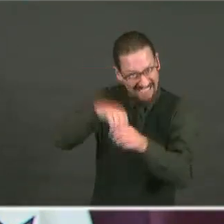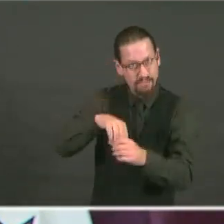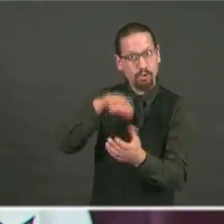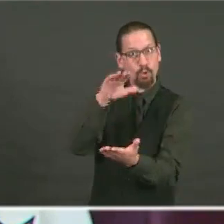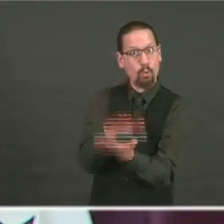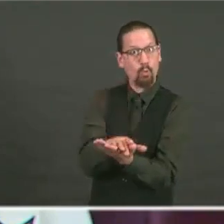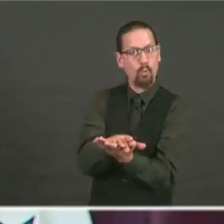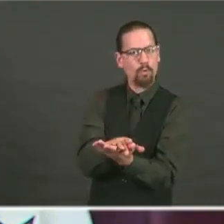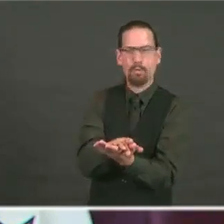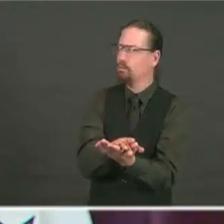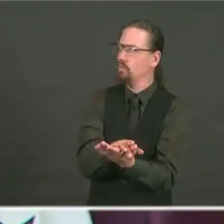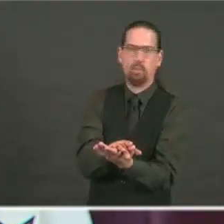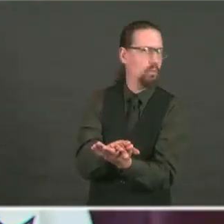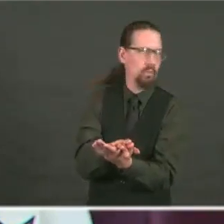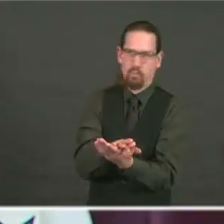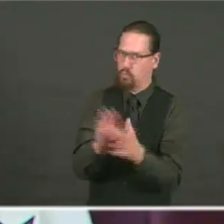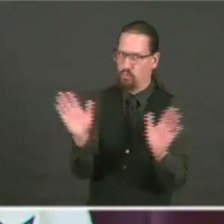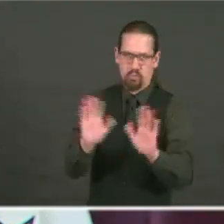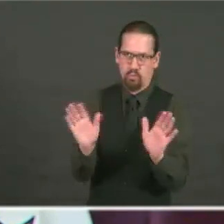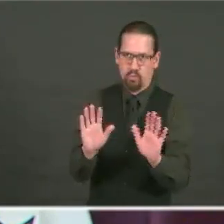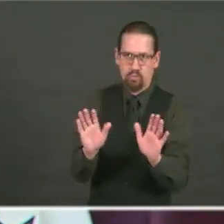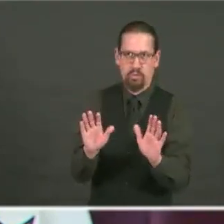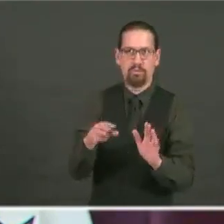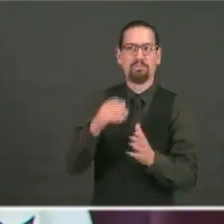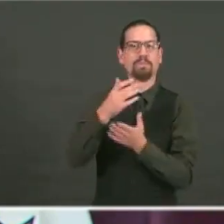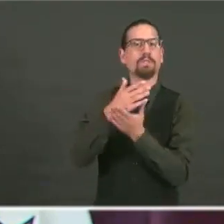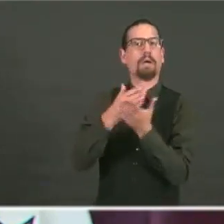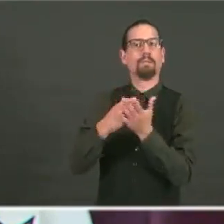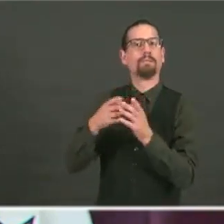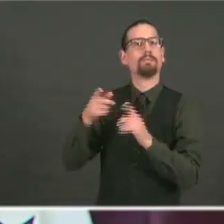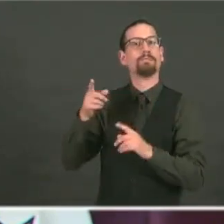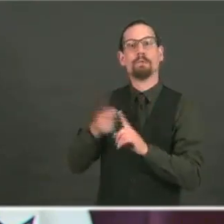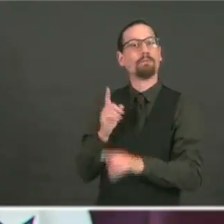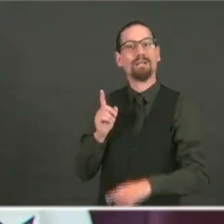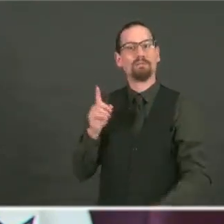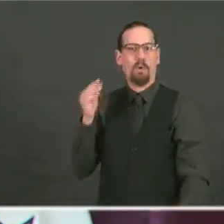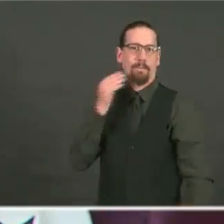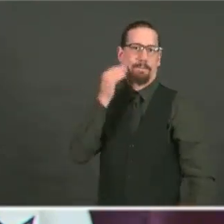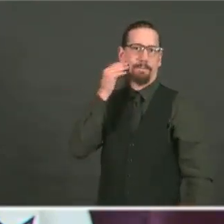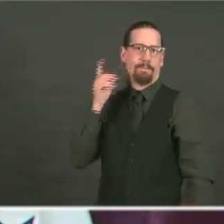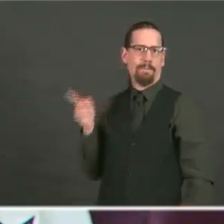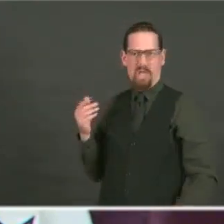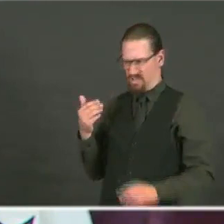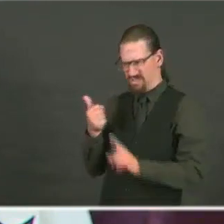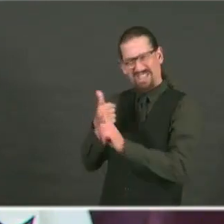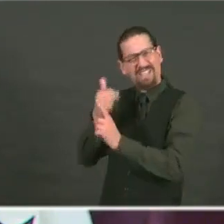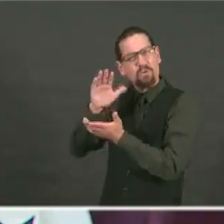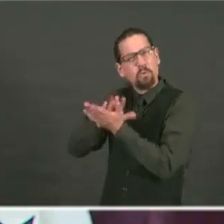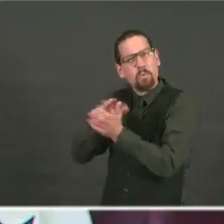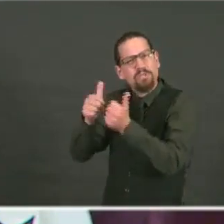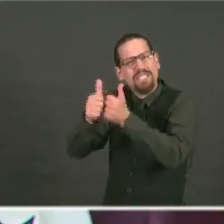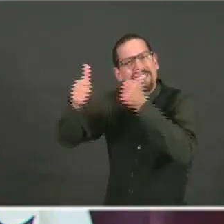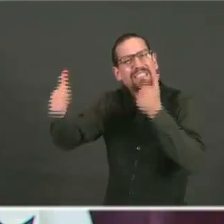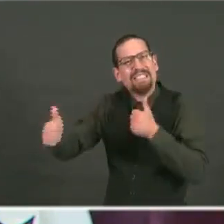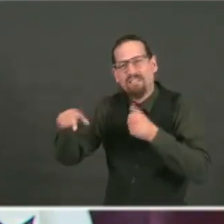IN THE SCHOOL BUILDING. THEY WERE AMONG PEOPLE WHO NEVER SET FOOT IN SCHOOL WHO ARE INSTEAD LEARNING VIRTUALLY AT